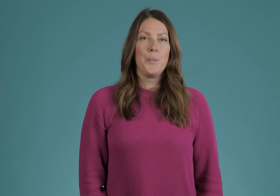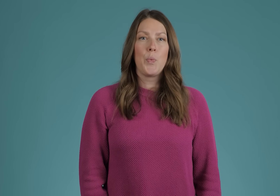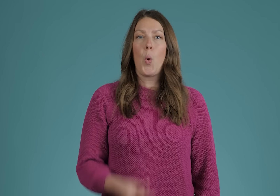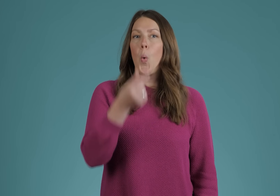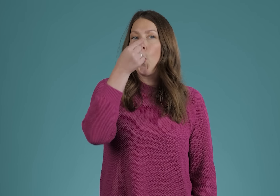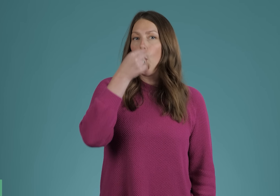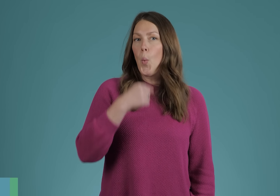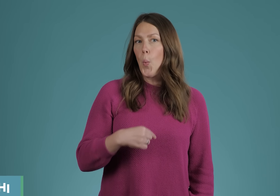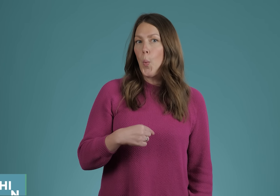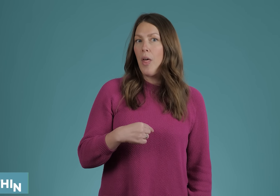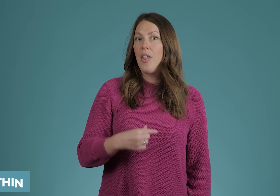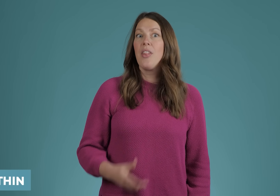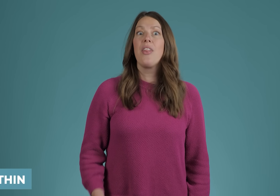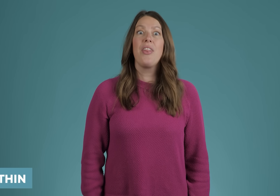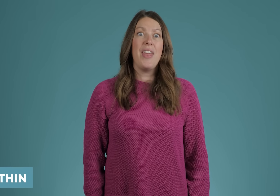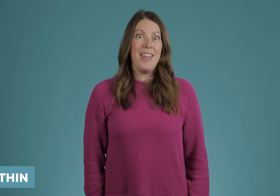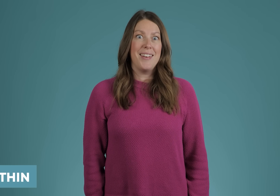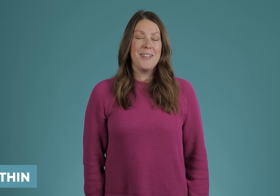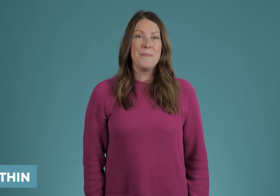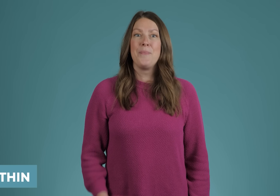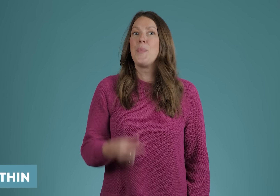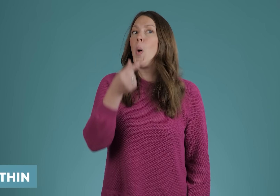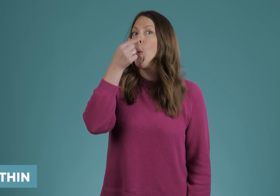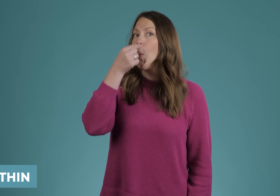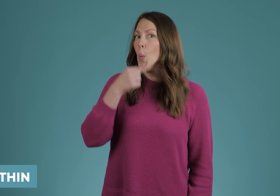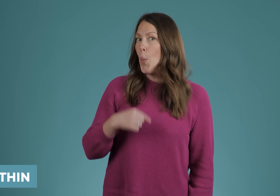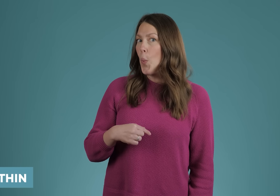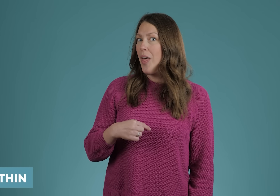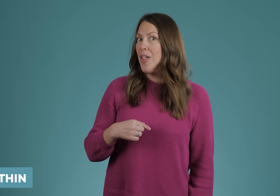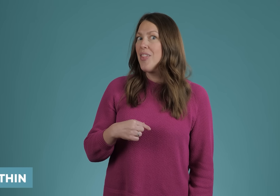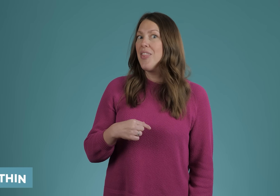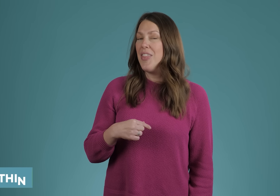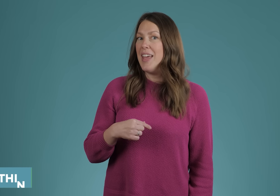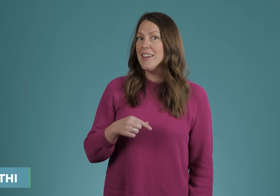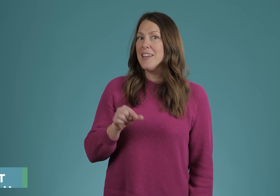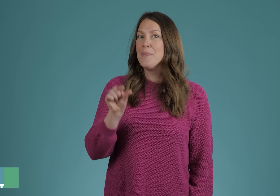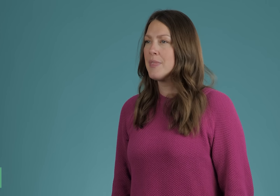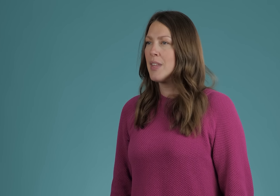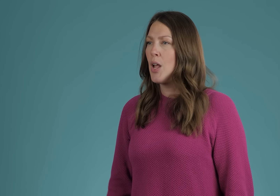Thin thin